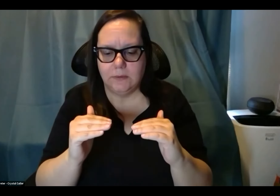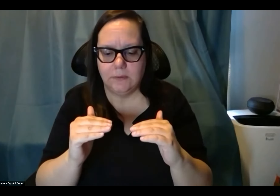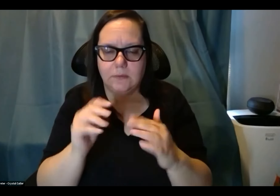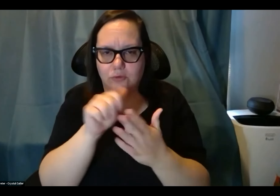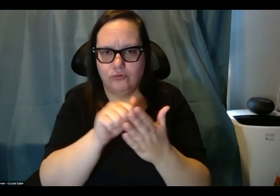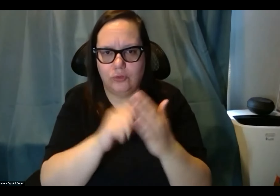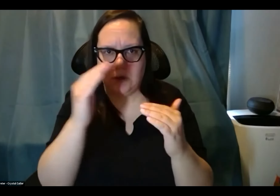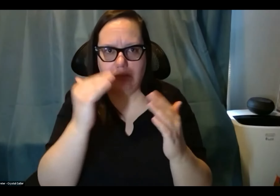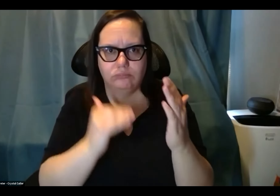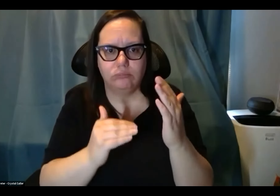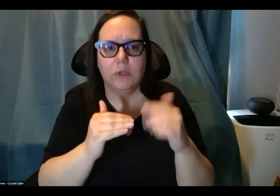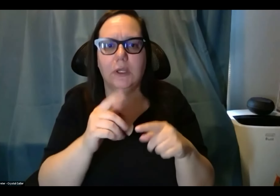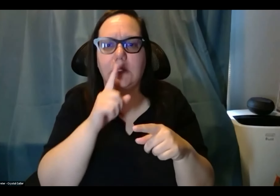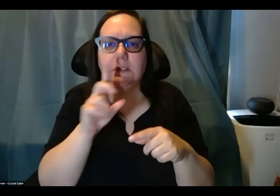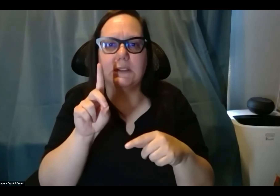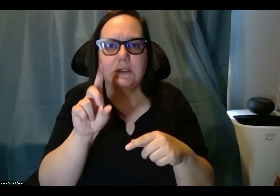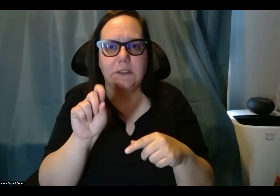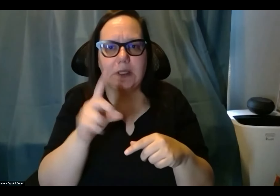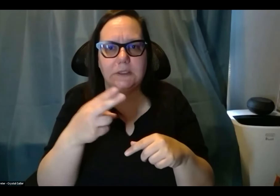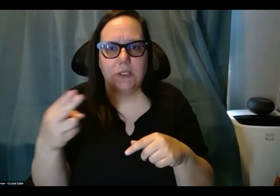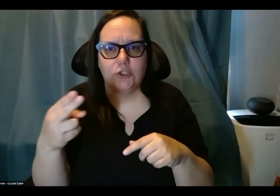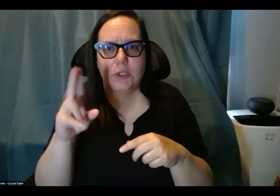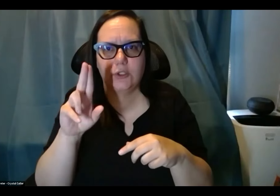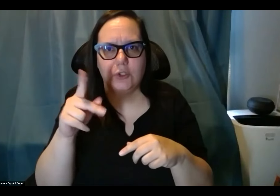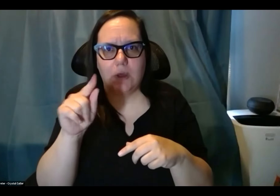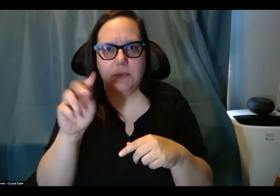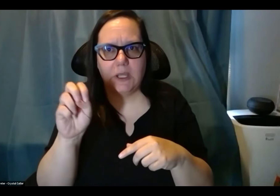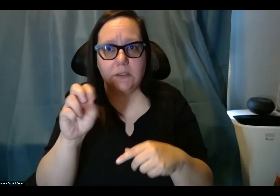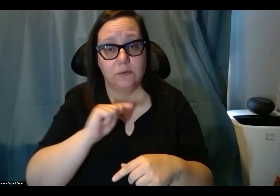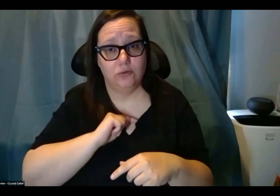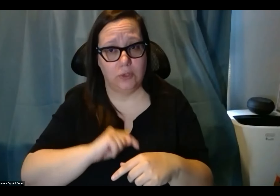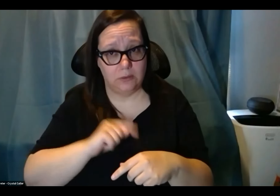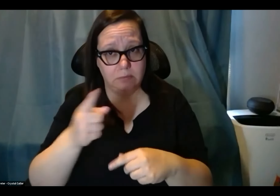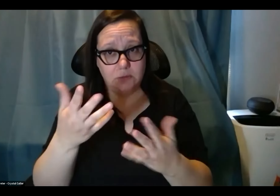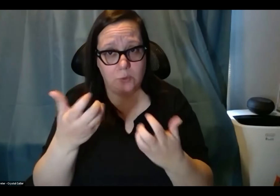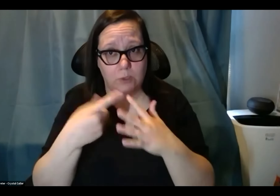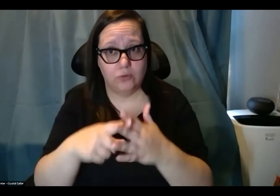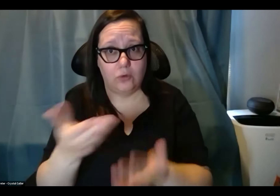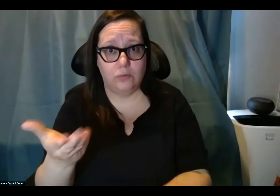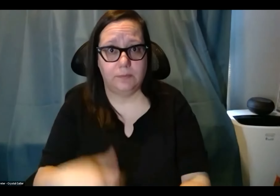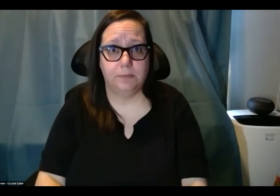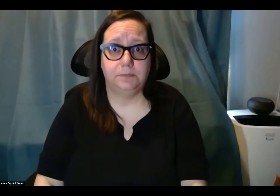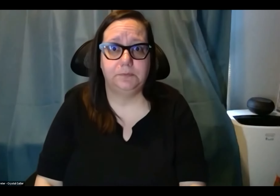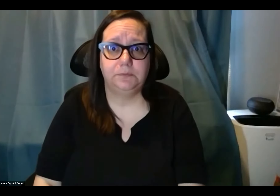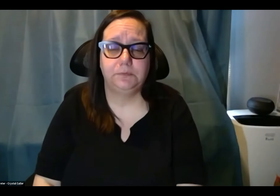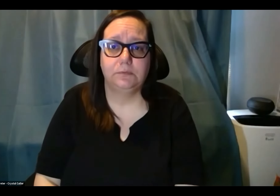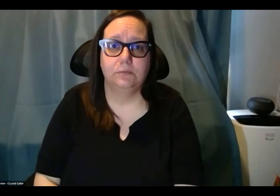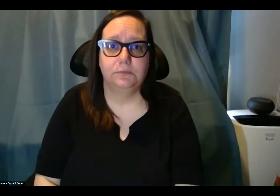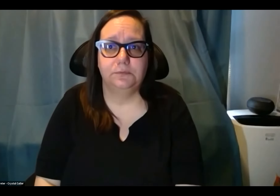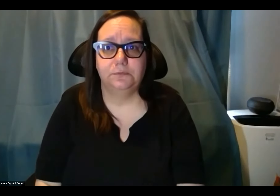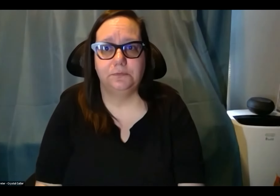agenda is the DS did. HH updates Trenton would you like to start?